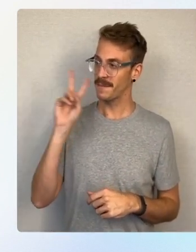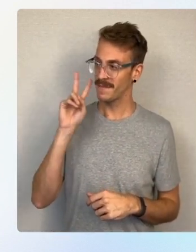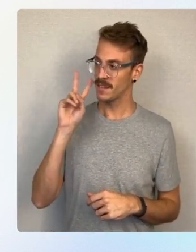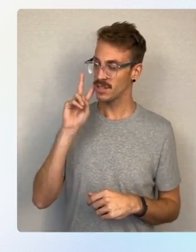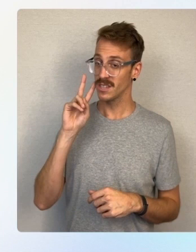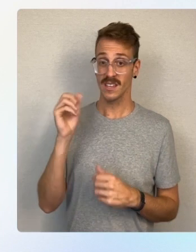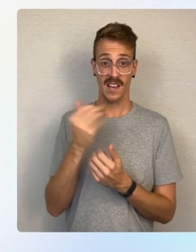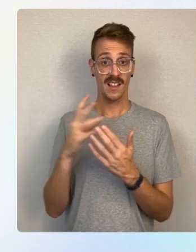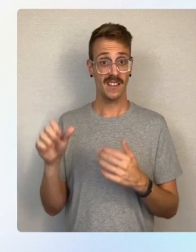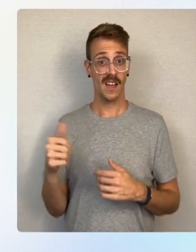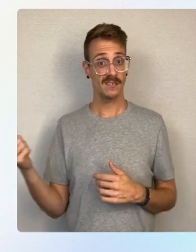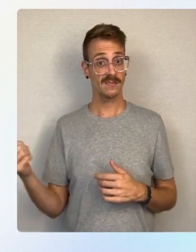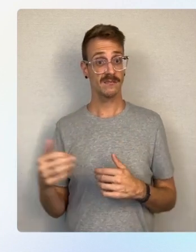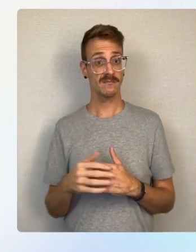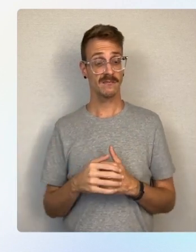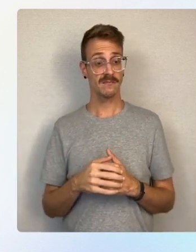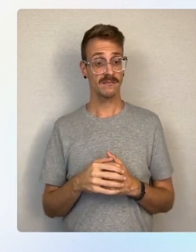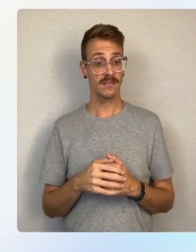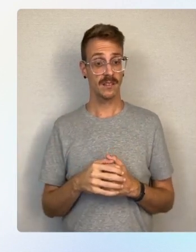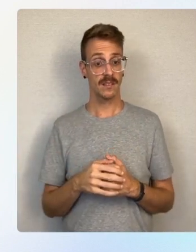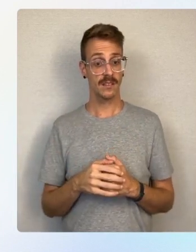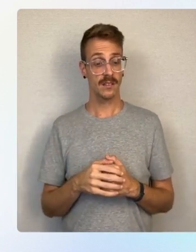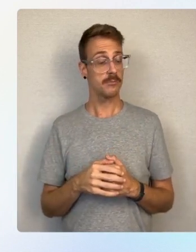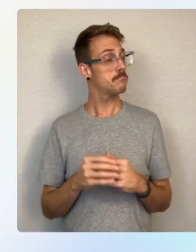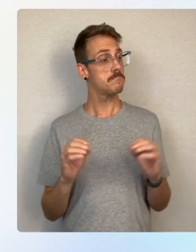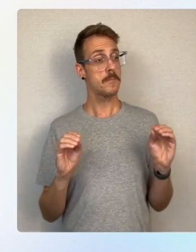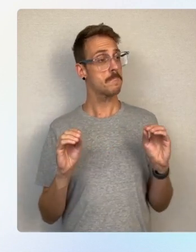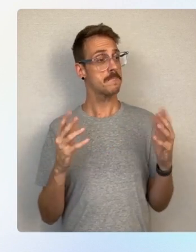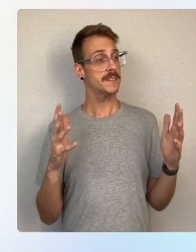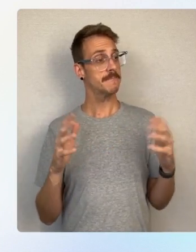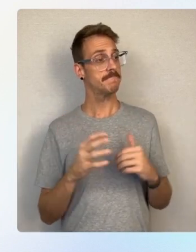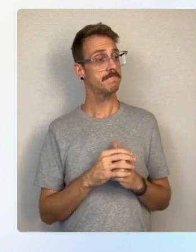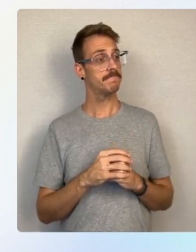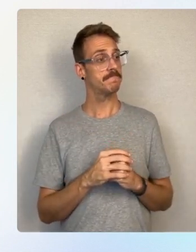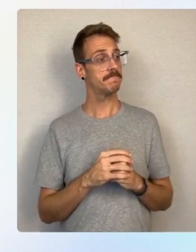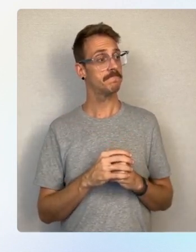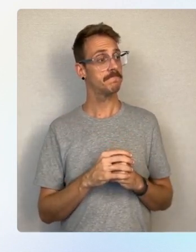[Woman] Got it; A medium veggie. Anything else? [Man] Nope, that's it.